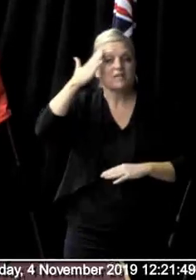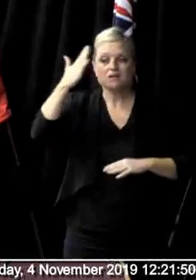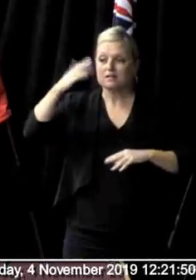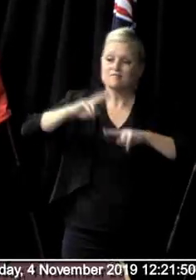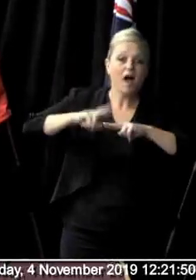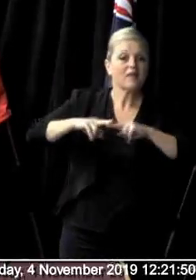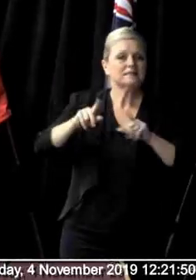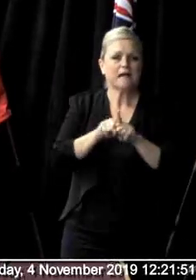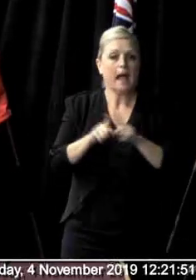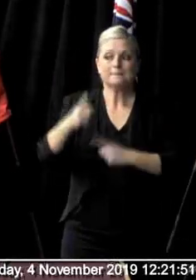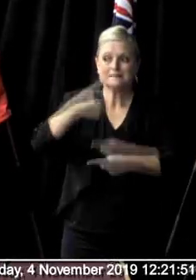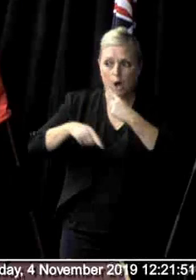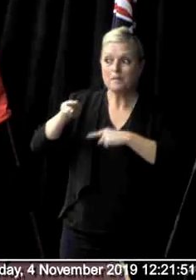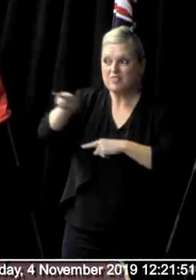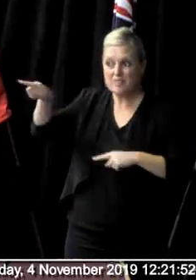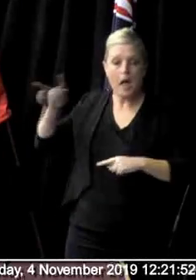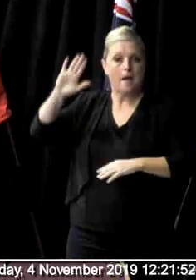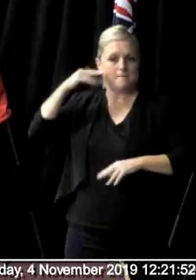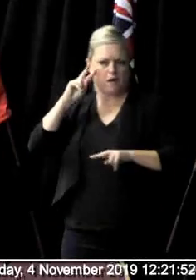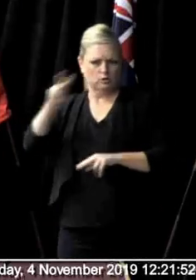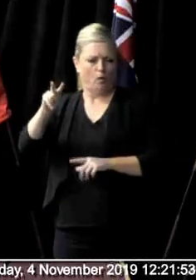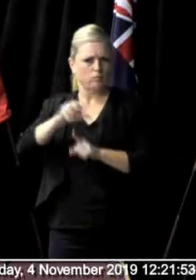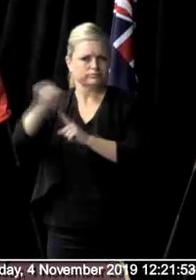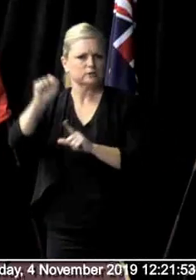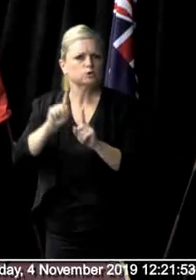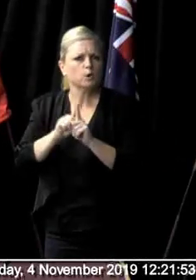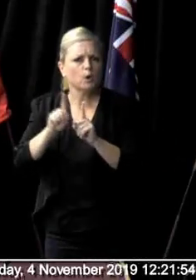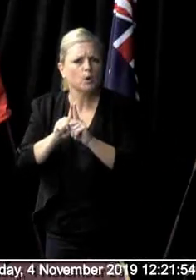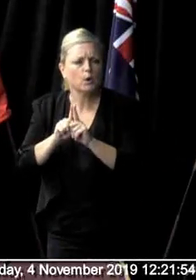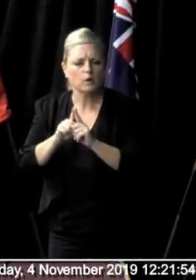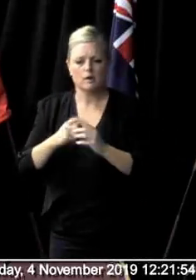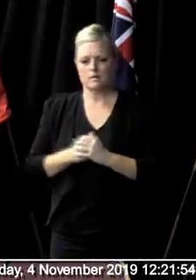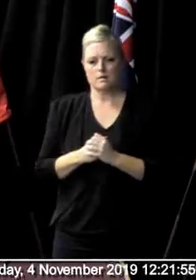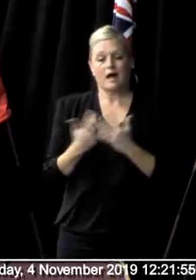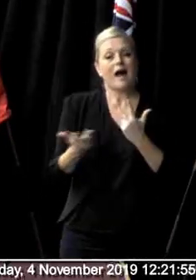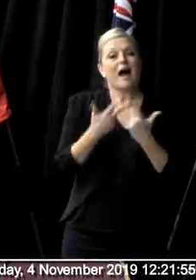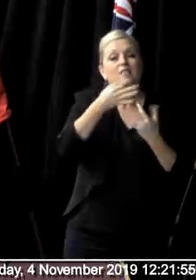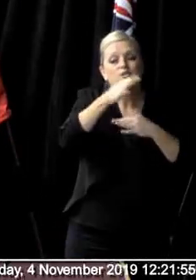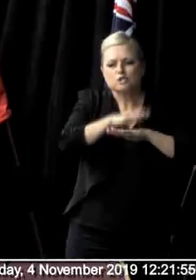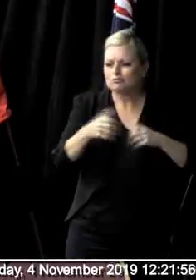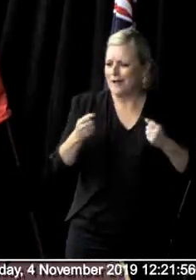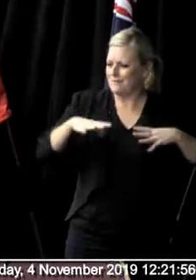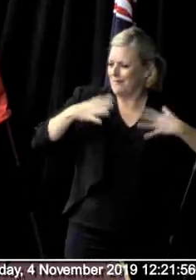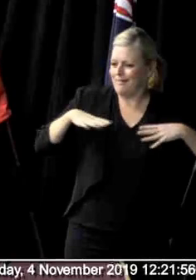The other children had resources on their desk but [REDACTED] wasn’t allowed